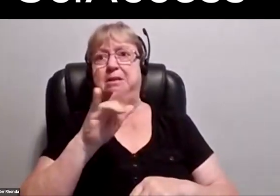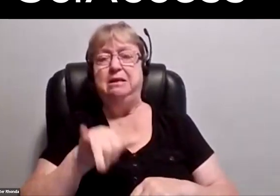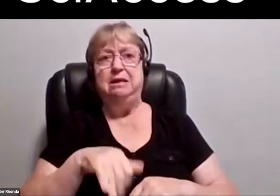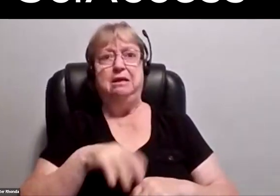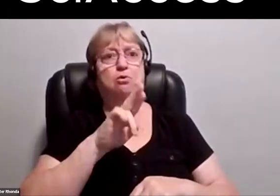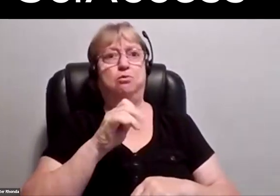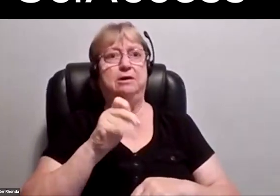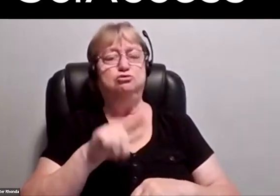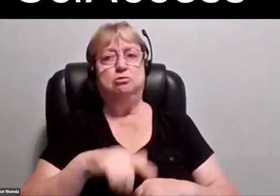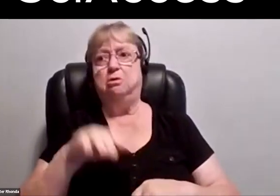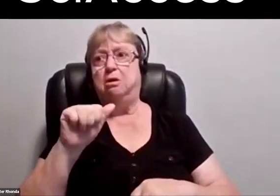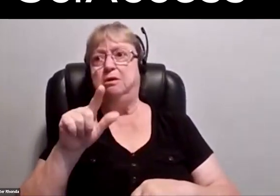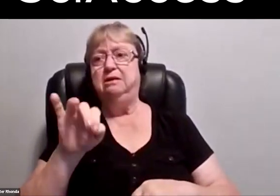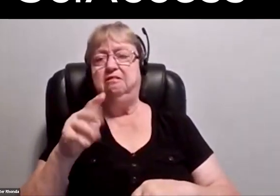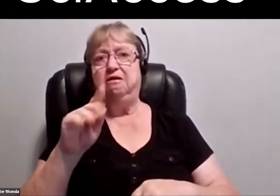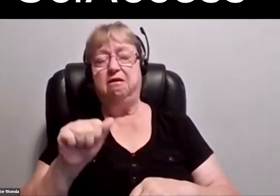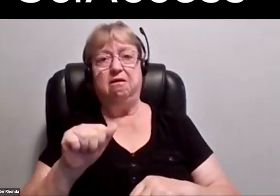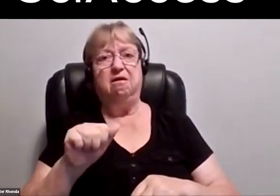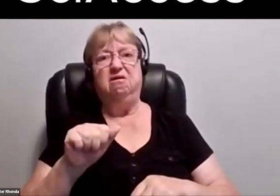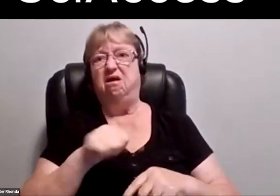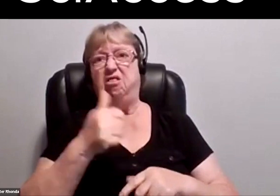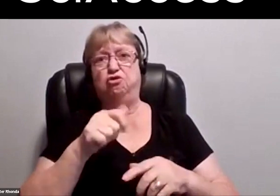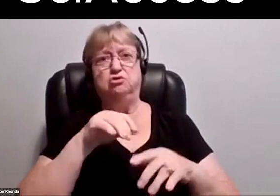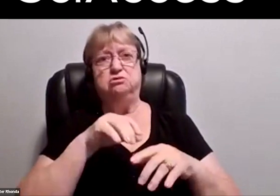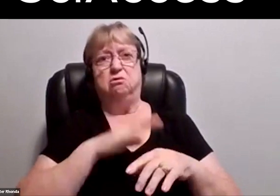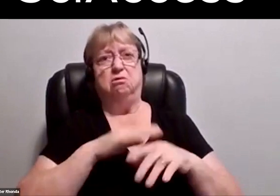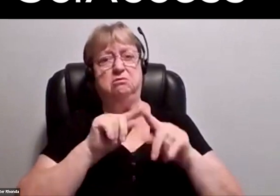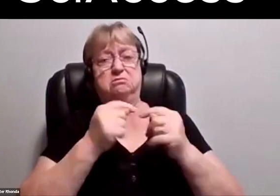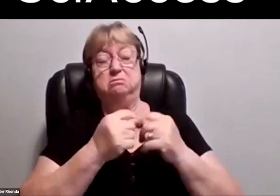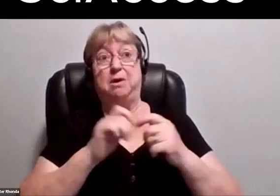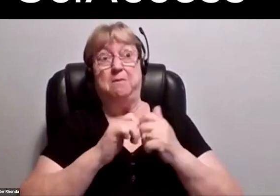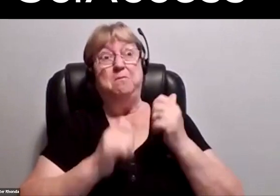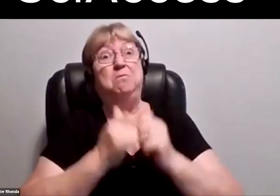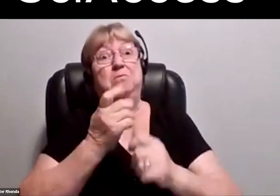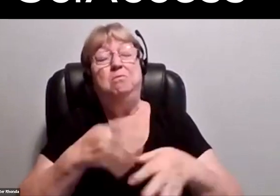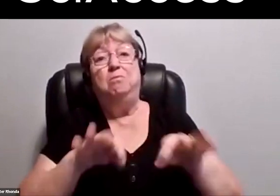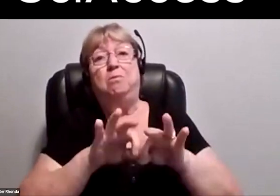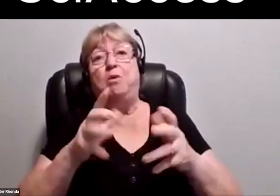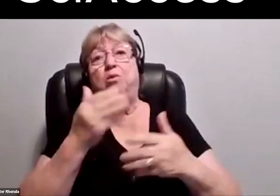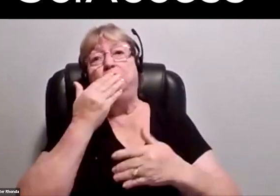and others, but most important of all, I really want to thank the SciAccess community.